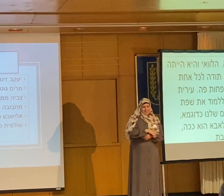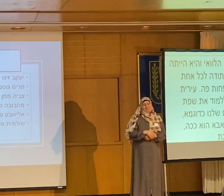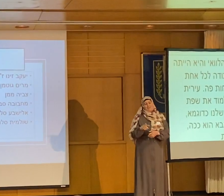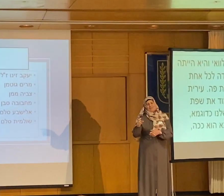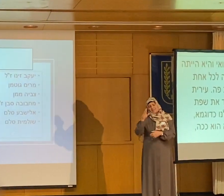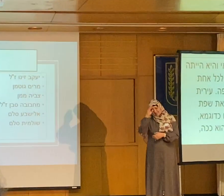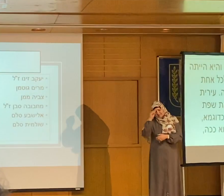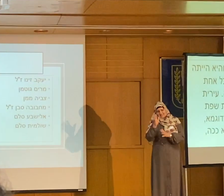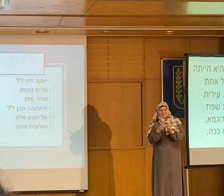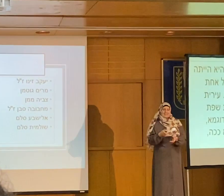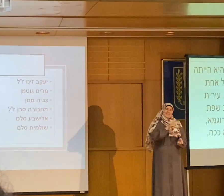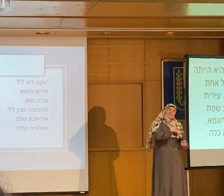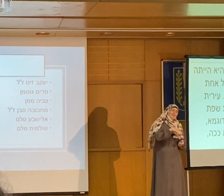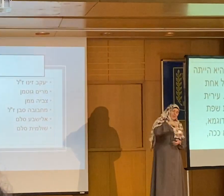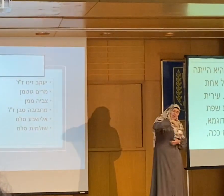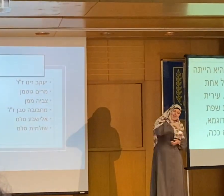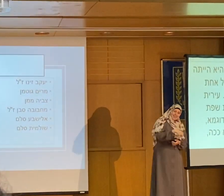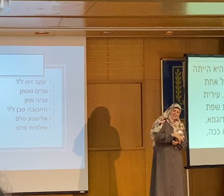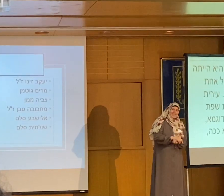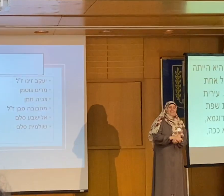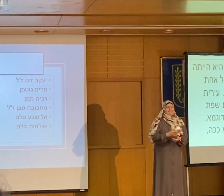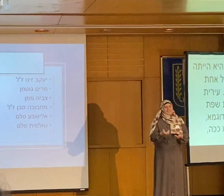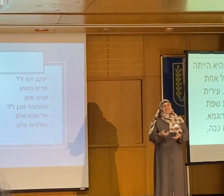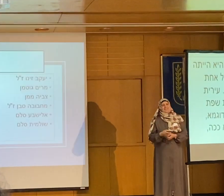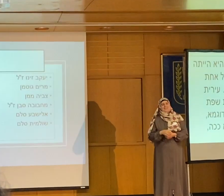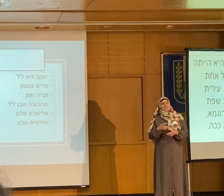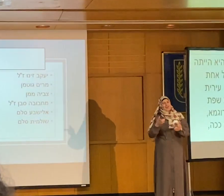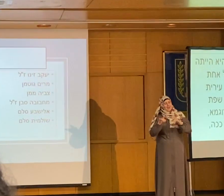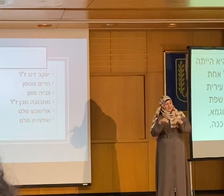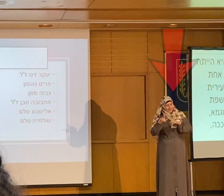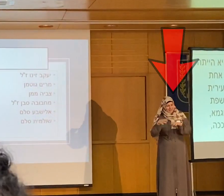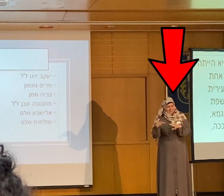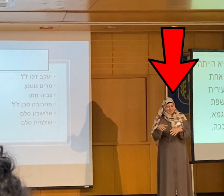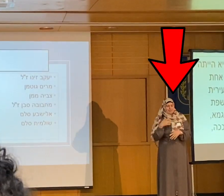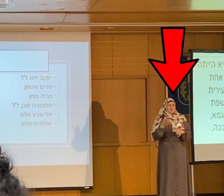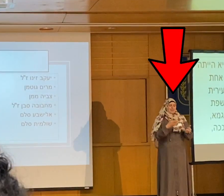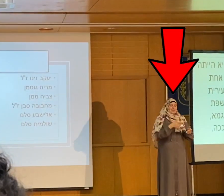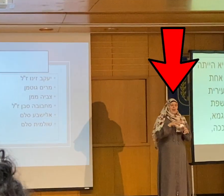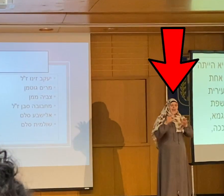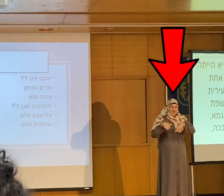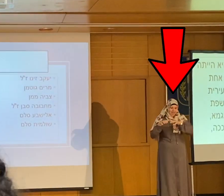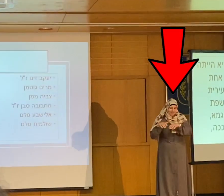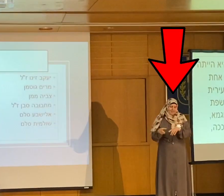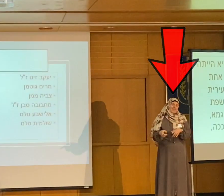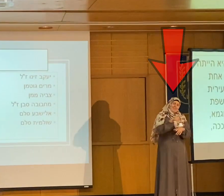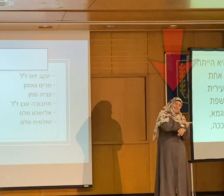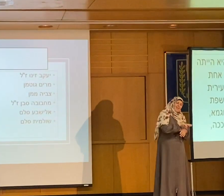In the last part of the seminar we were introduced to other sign-languages originating in Israel. Naima Al-Sayyid talked about Al-Sayyid Bedouins Sign Language,